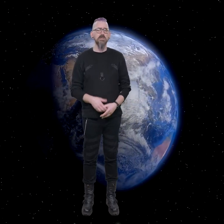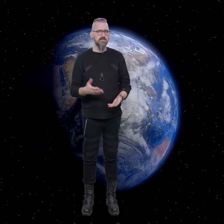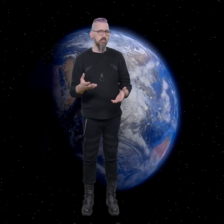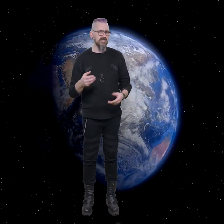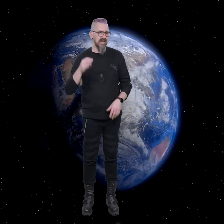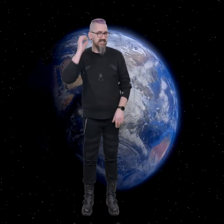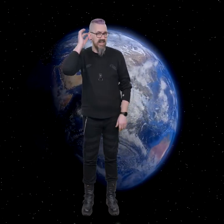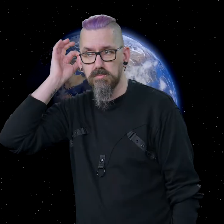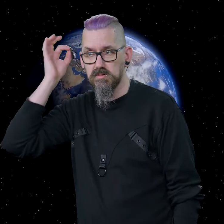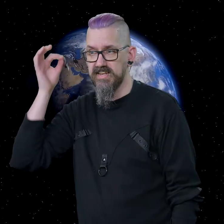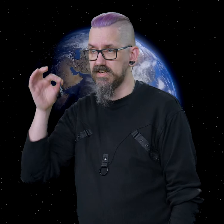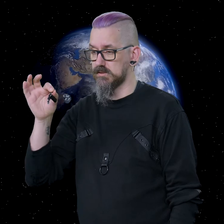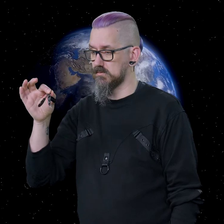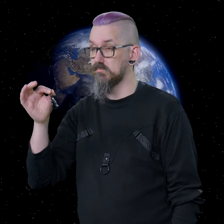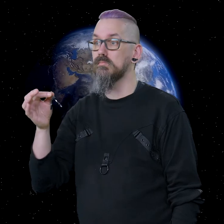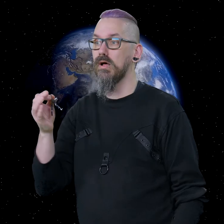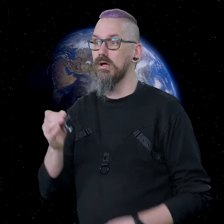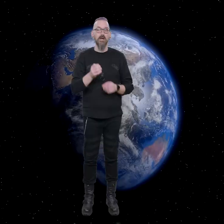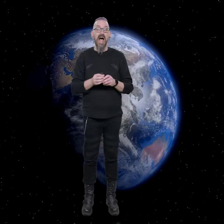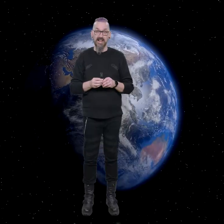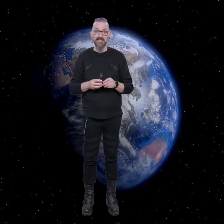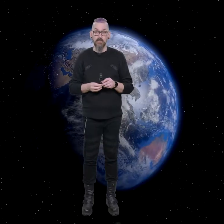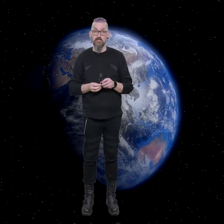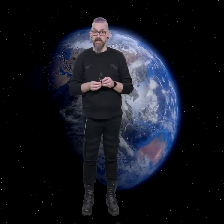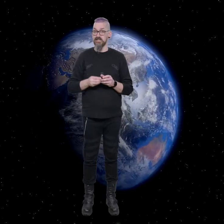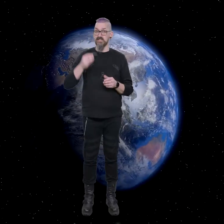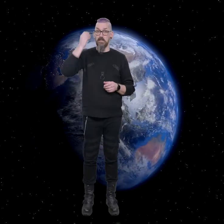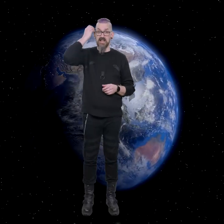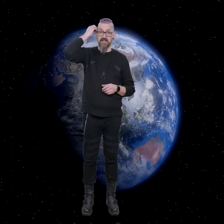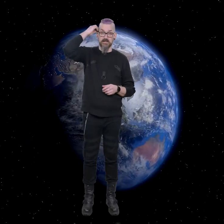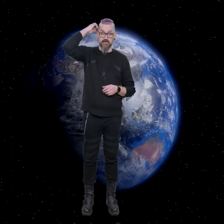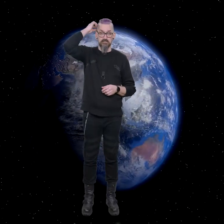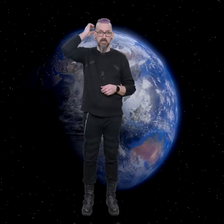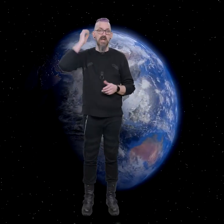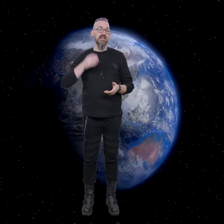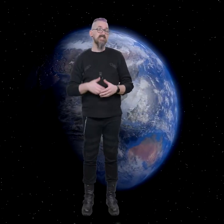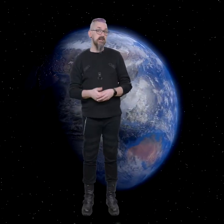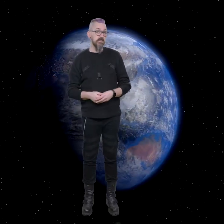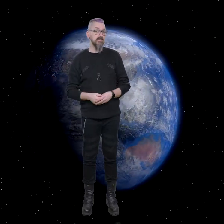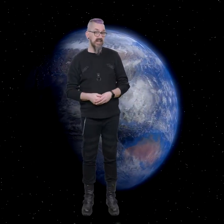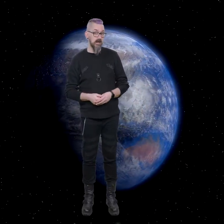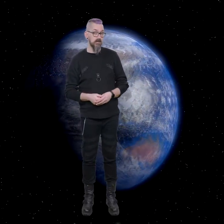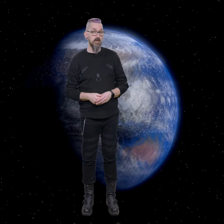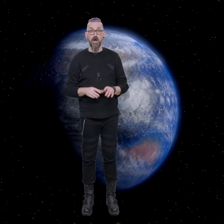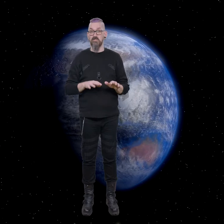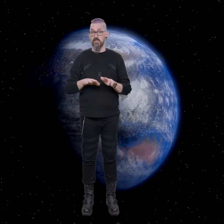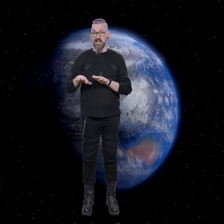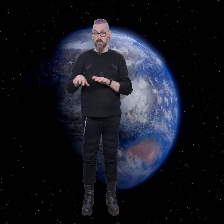Some would say detachable ears... I can stream music to my ears. The simple tinkle of a piano,